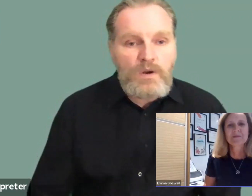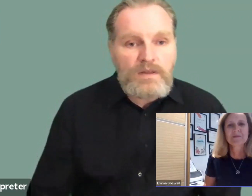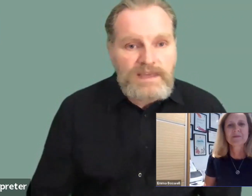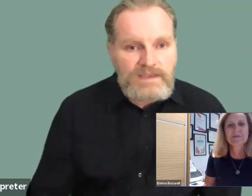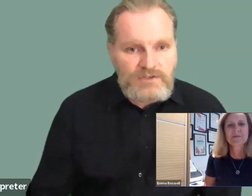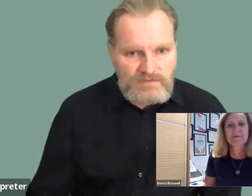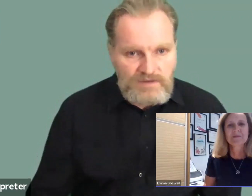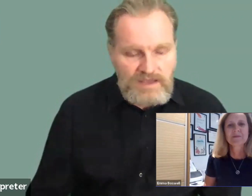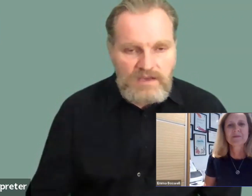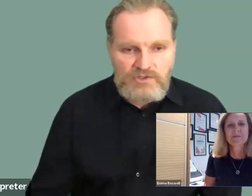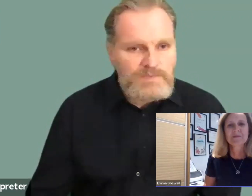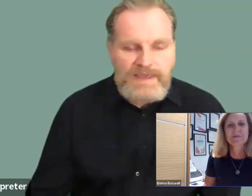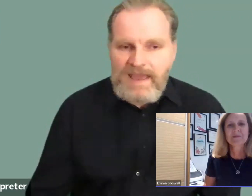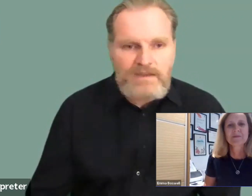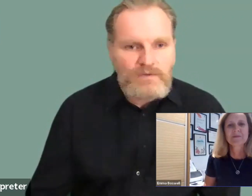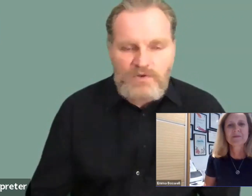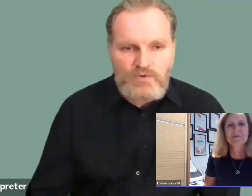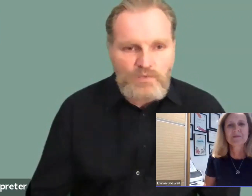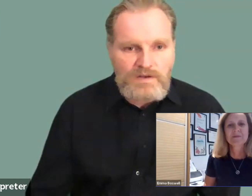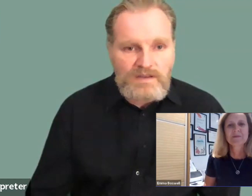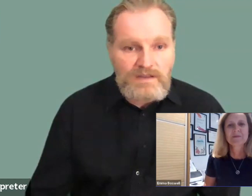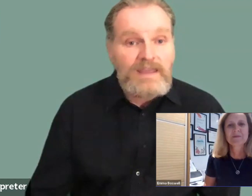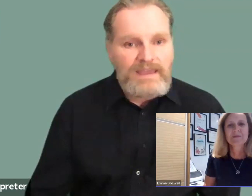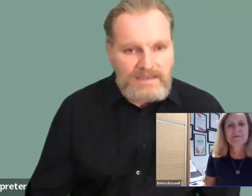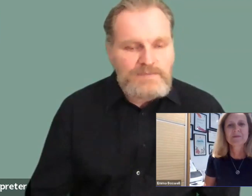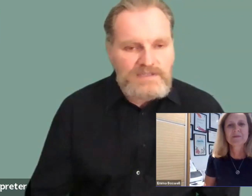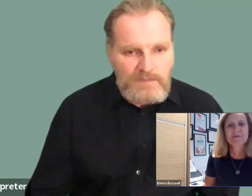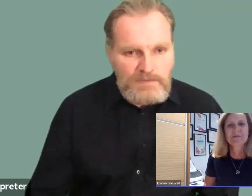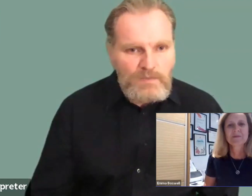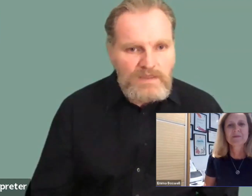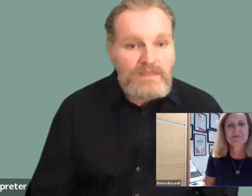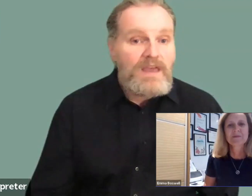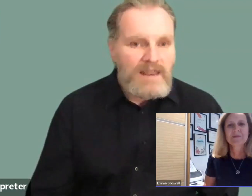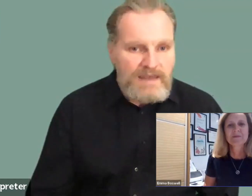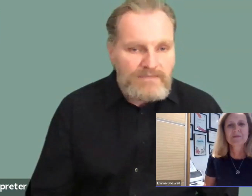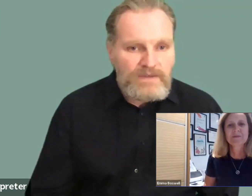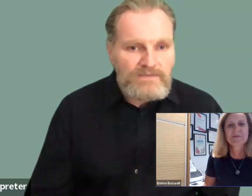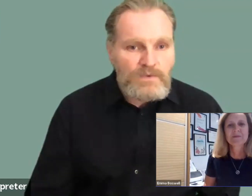qualification. It can't just be any old social worker; it has to be somebody with a level 5